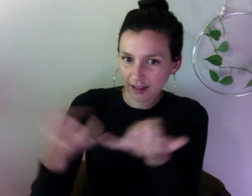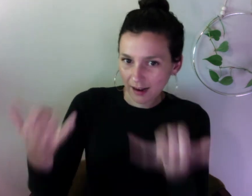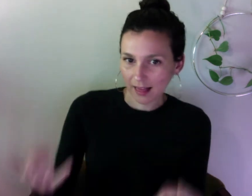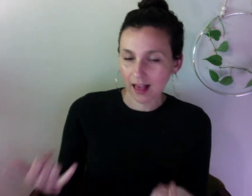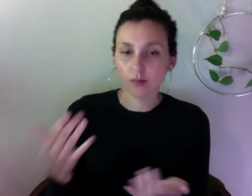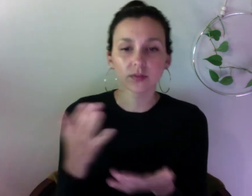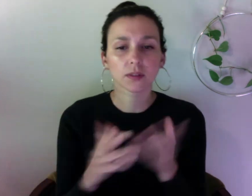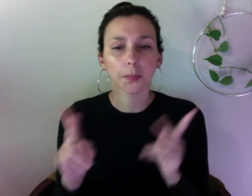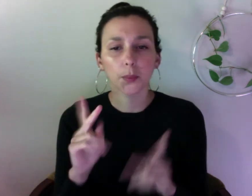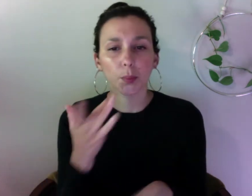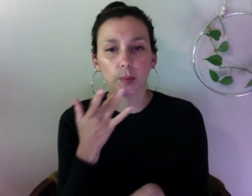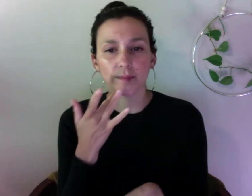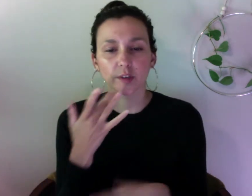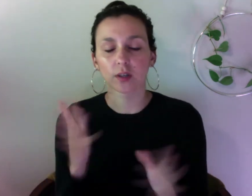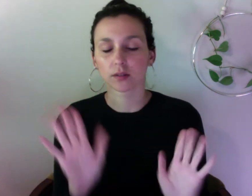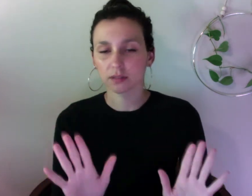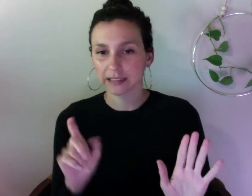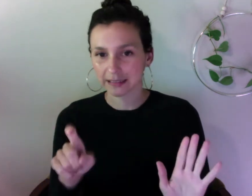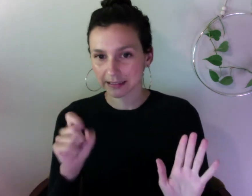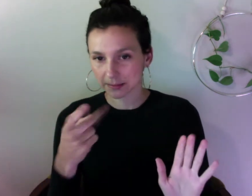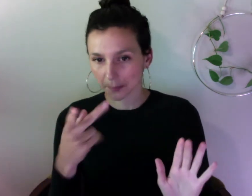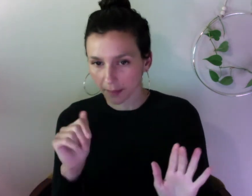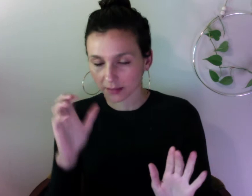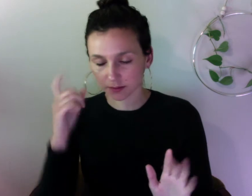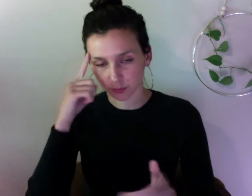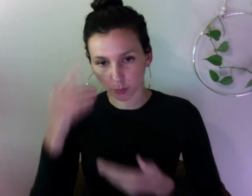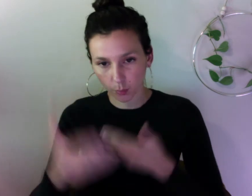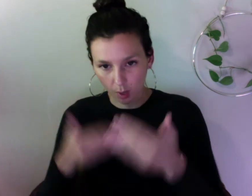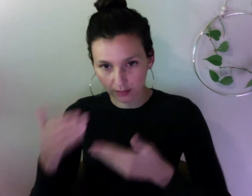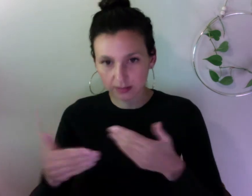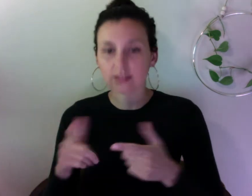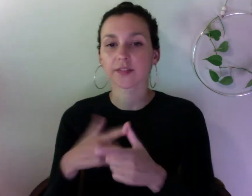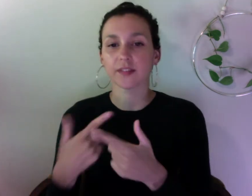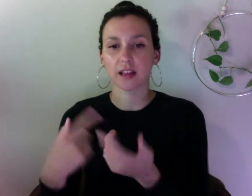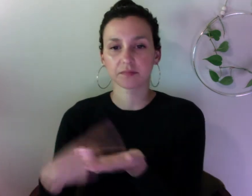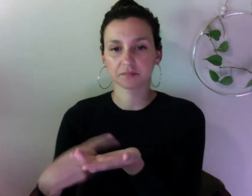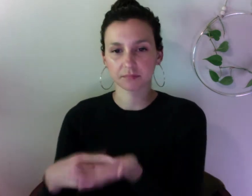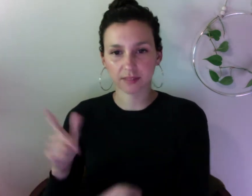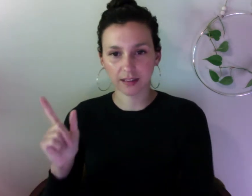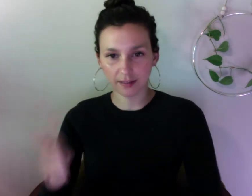Some others may prefer to have the space to process and to discuss at a later time.